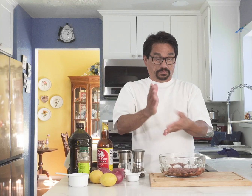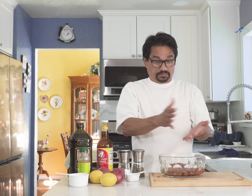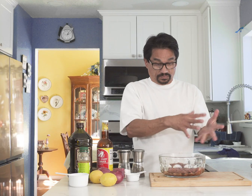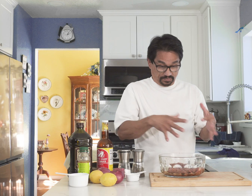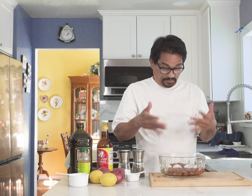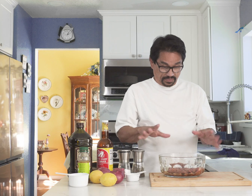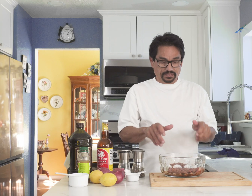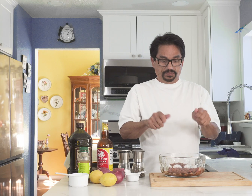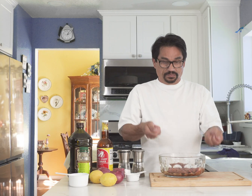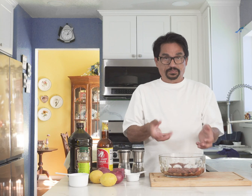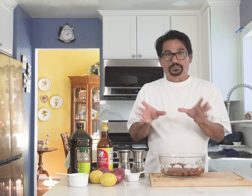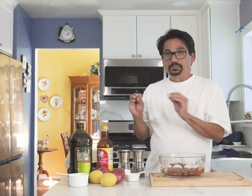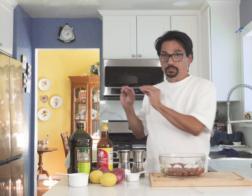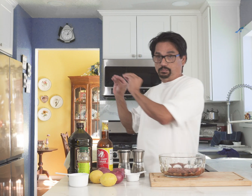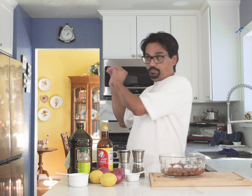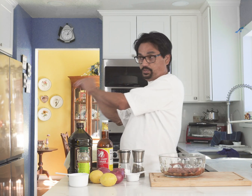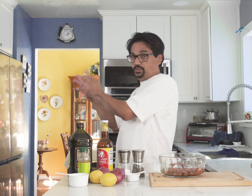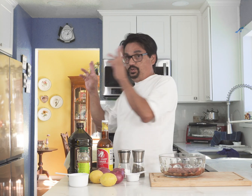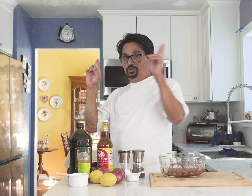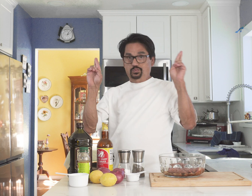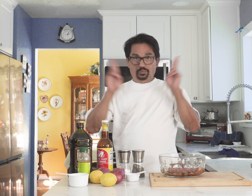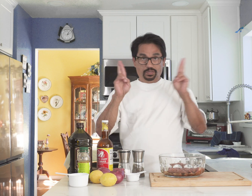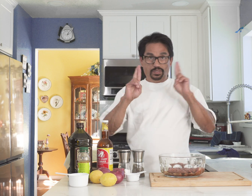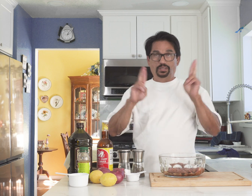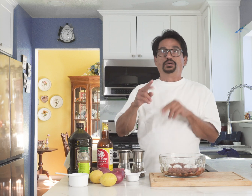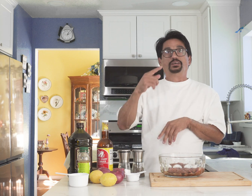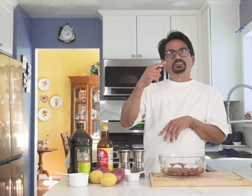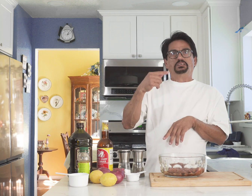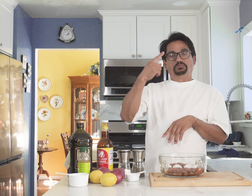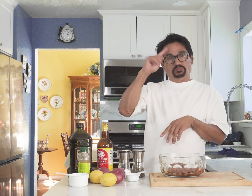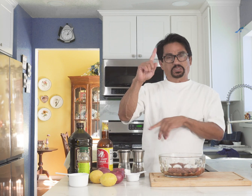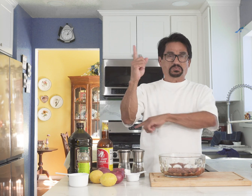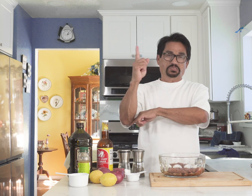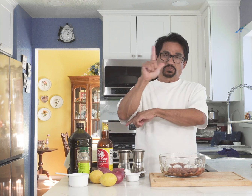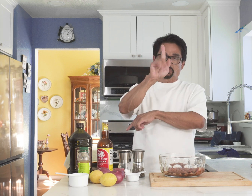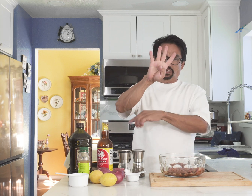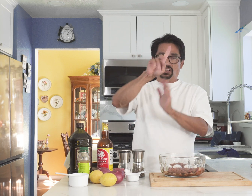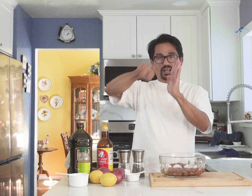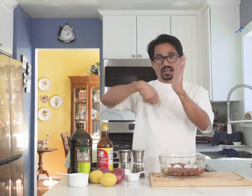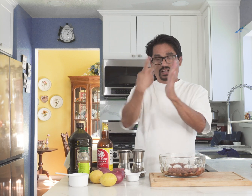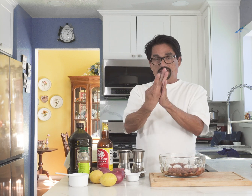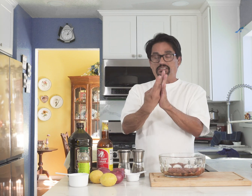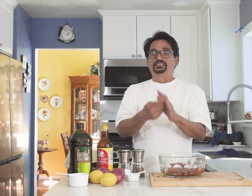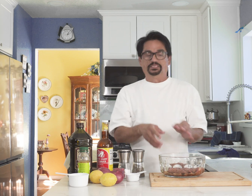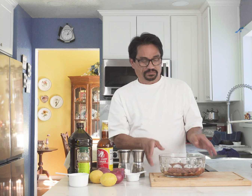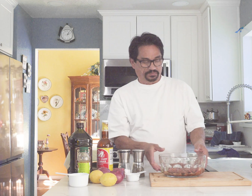After mixing, cover it up and put in the refrigerator Refrigerate for about 24 hours